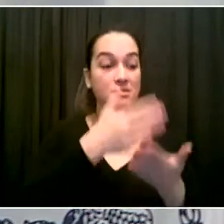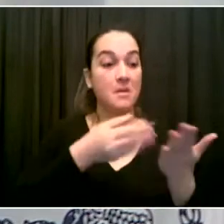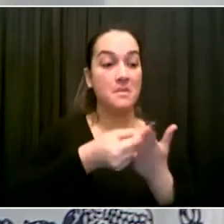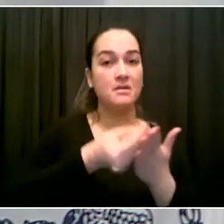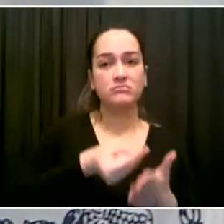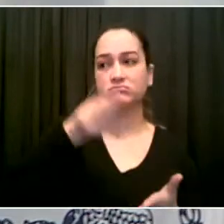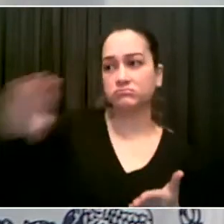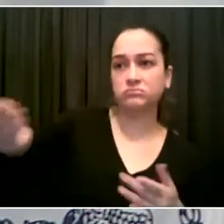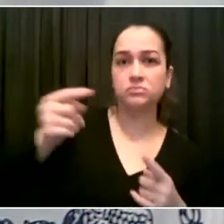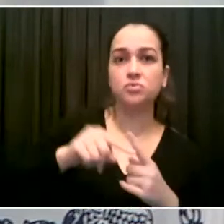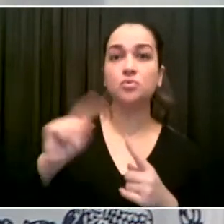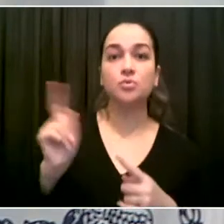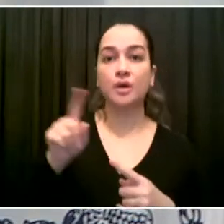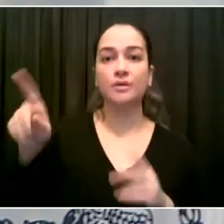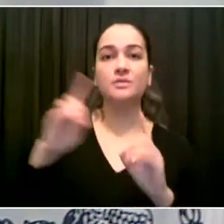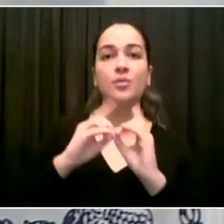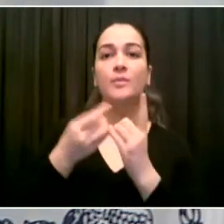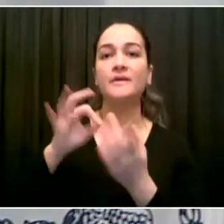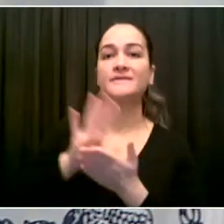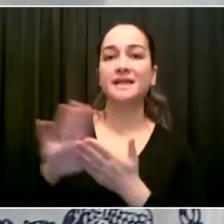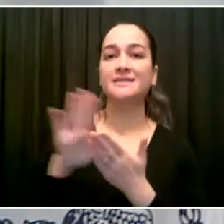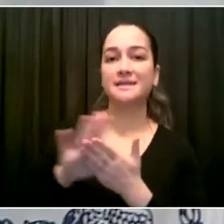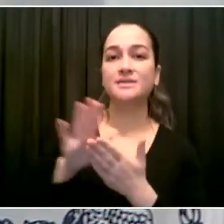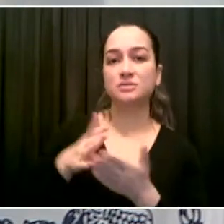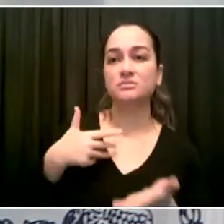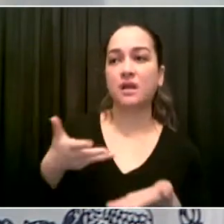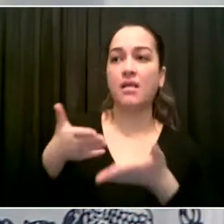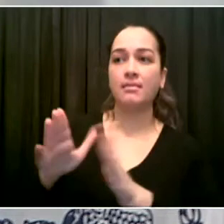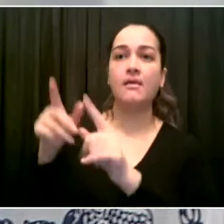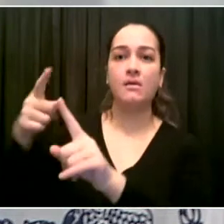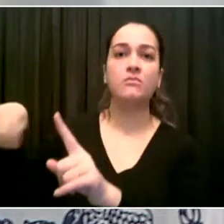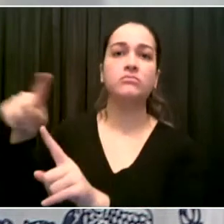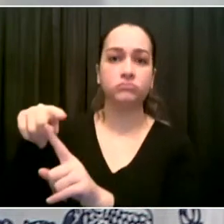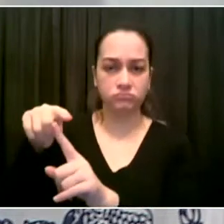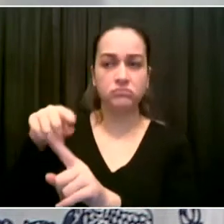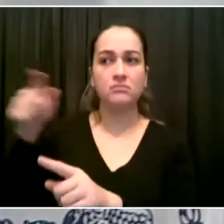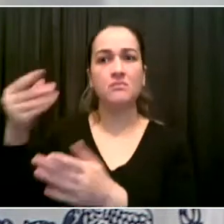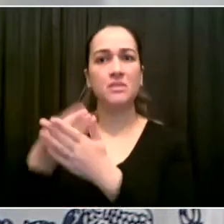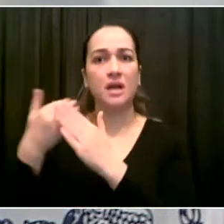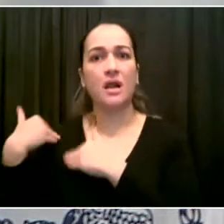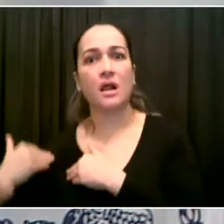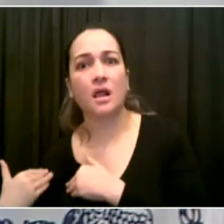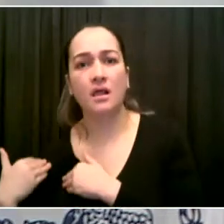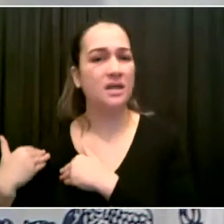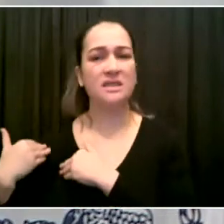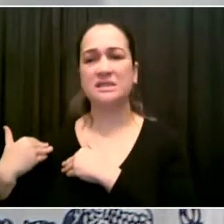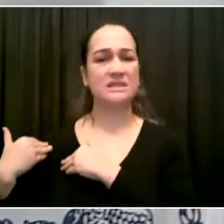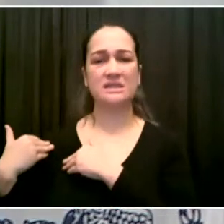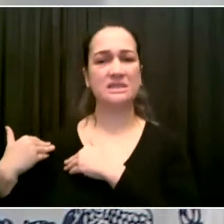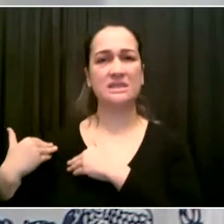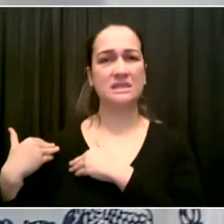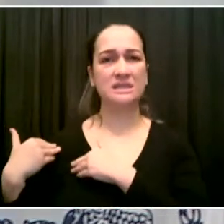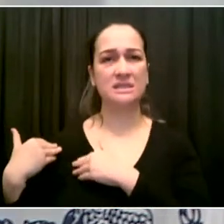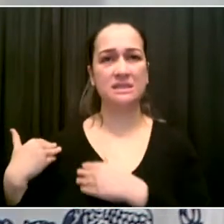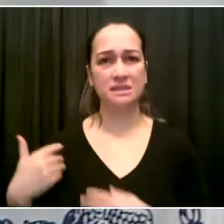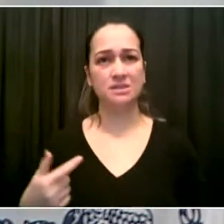THAN WHAT SANITATION DOES. ATHT T IS IMIMOPRTRTNAT TO NONOTE. THIS IS A LOT OF THE THING THE SANITATION DOESN'T REACH THE NEED TO BE CLEANED AND BEBEAUTITIFIED D R O